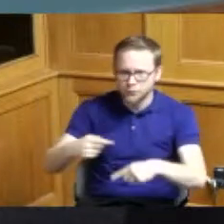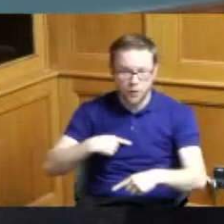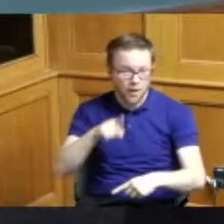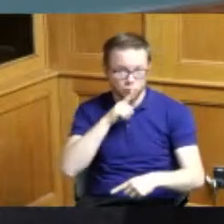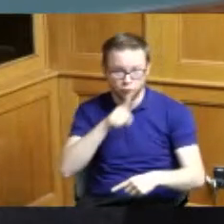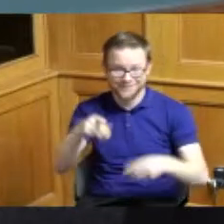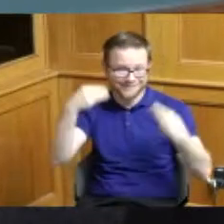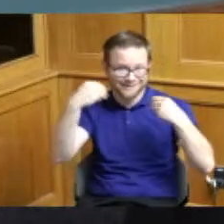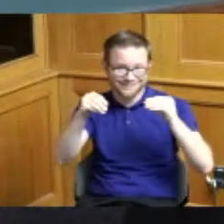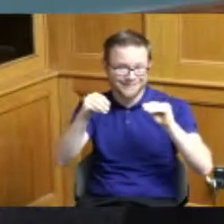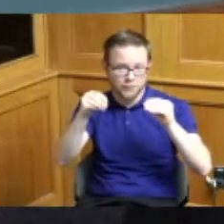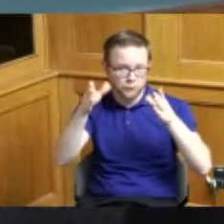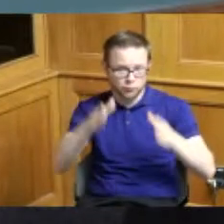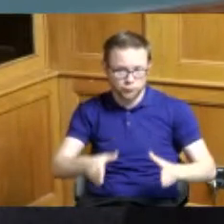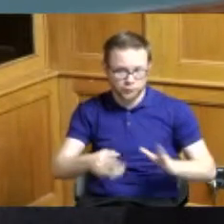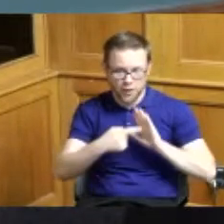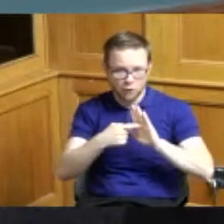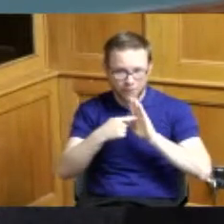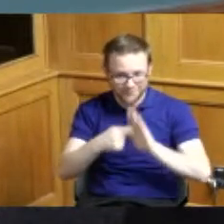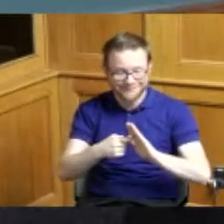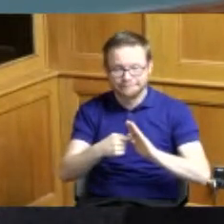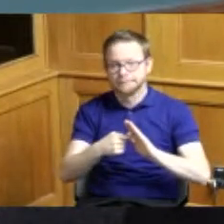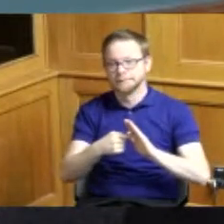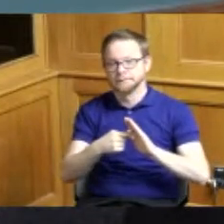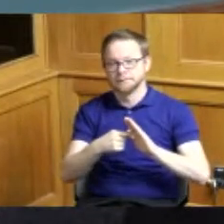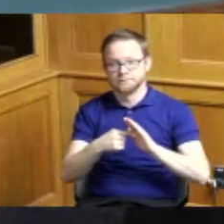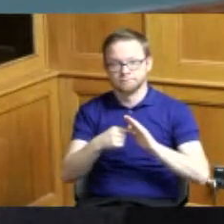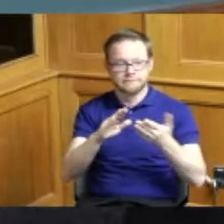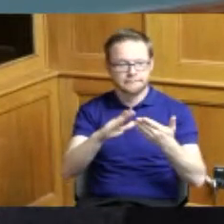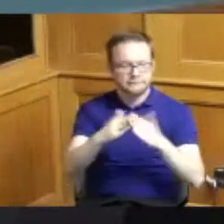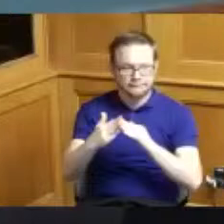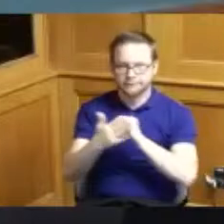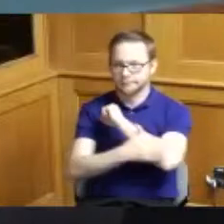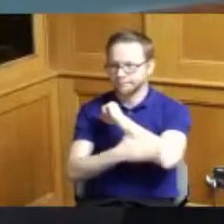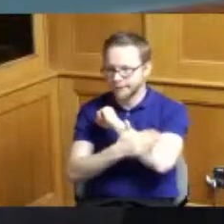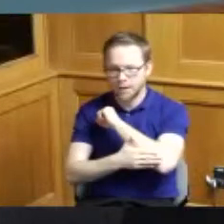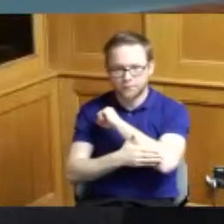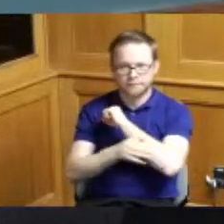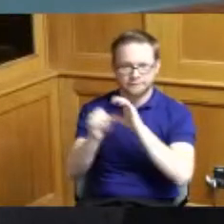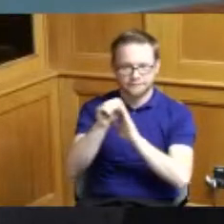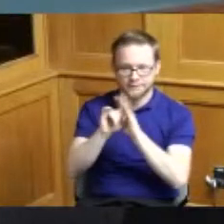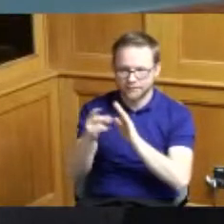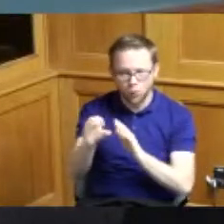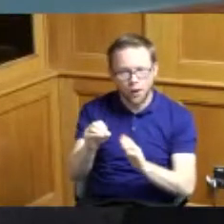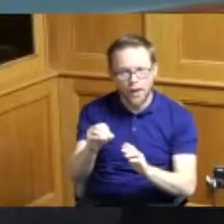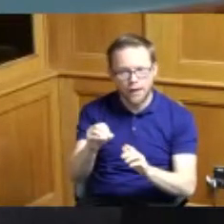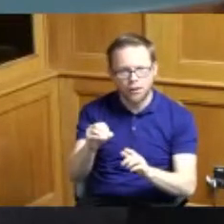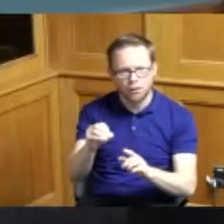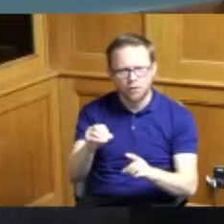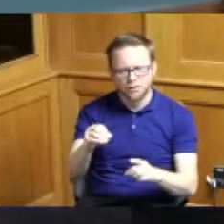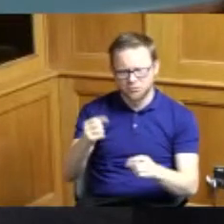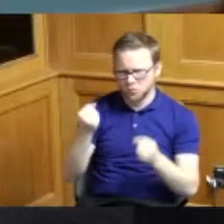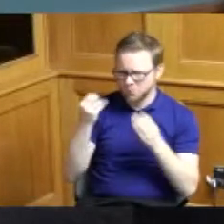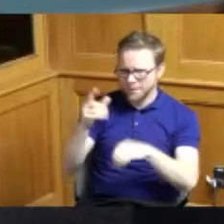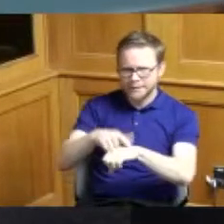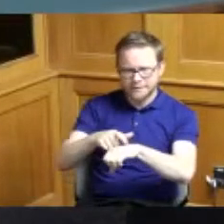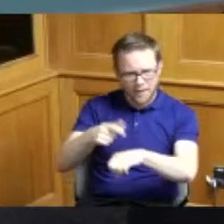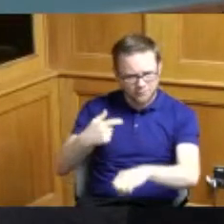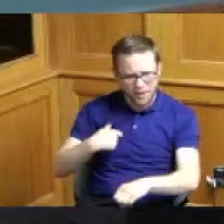state of Ohio and have a track record of having a campaign that had record-breaking numbers for ROI